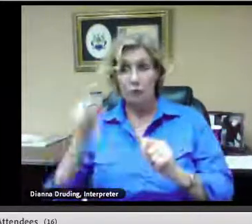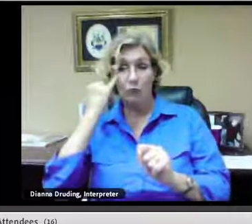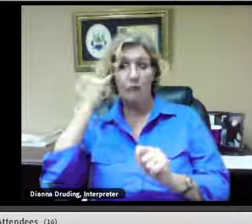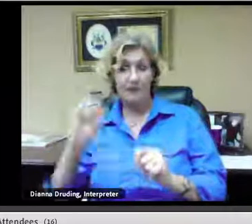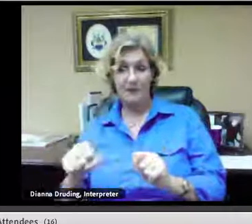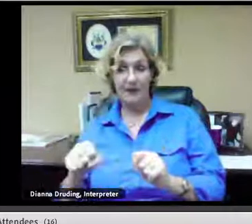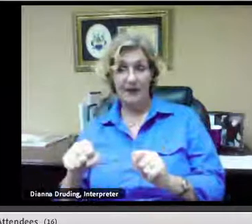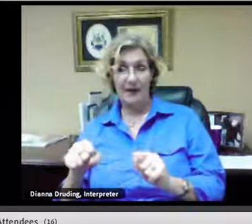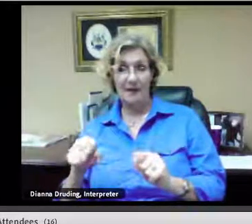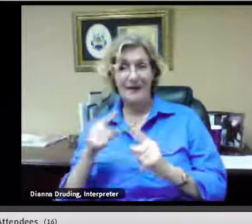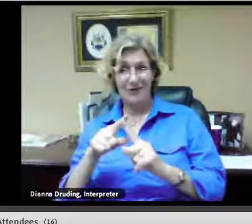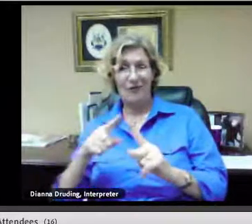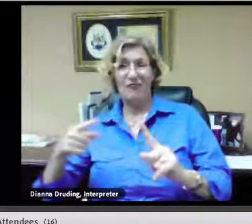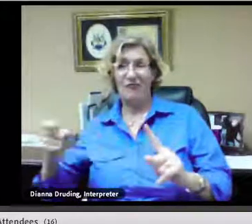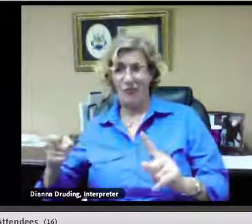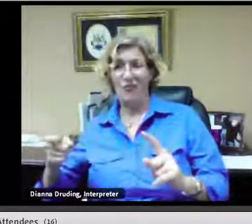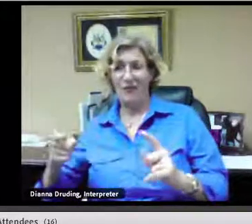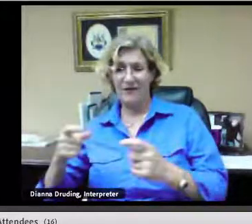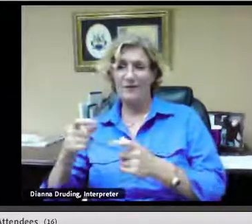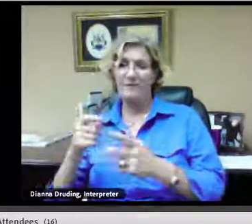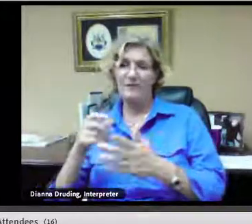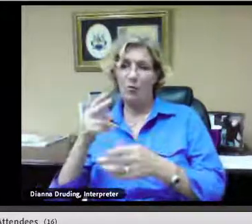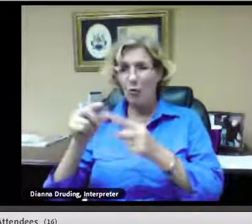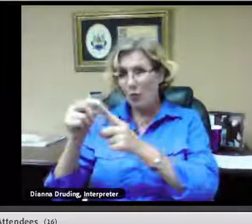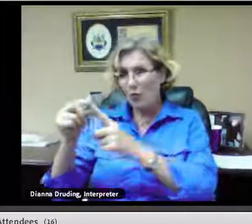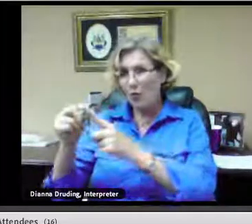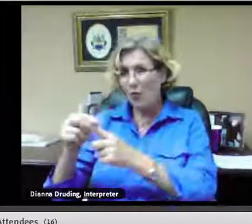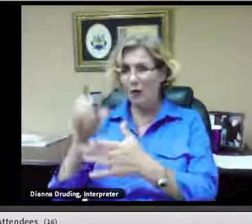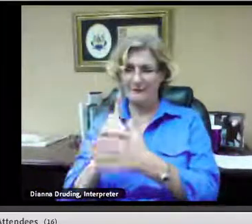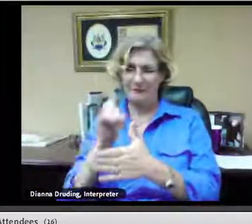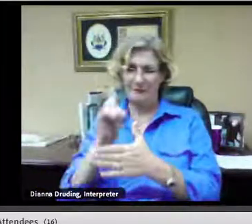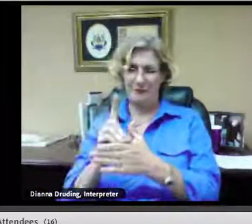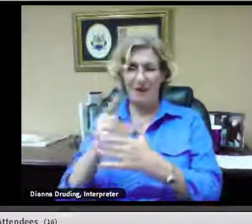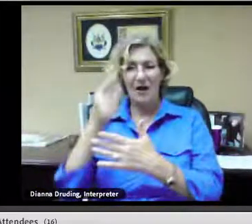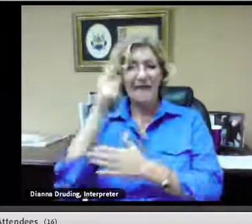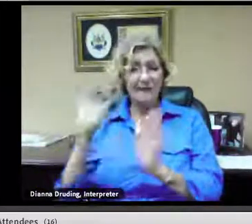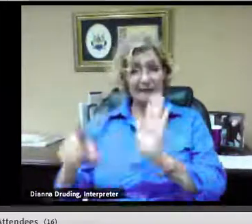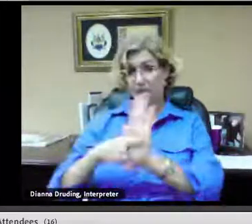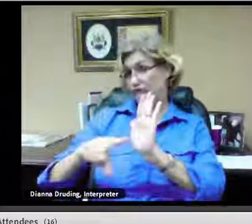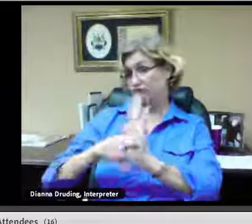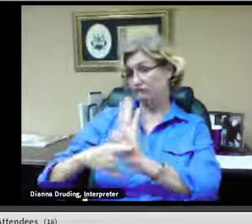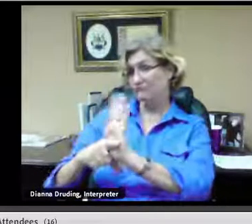I think it's charged with negative connotations. I came across a phrase a couple of weeks ago